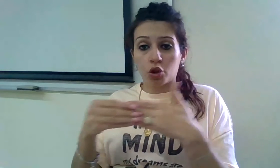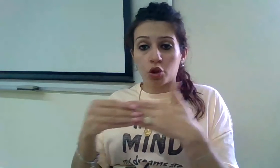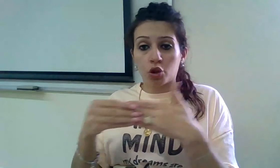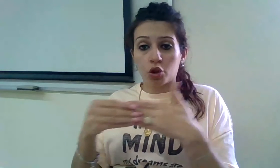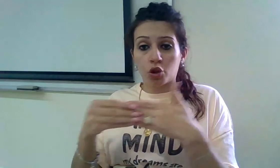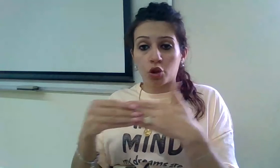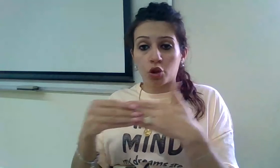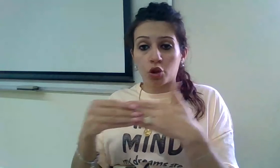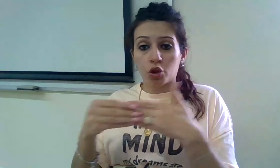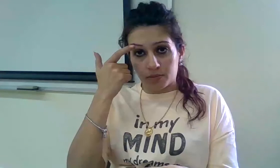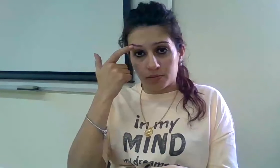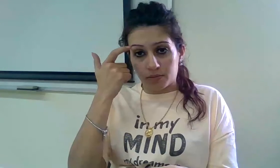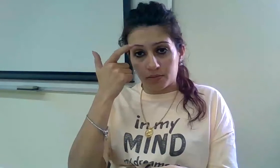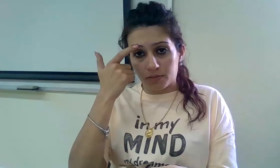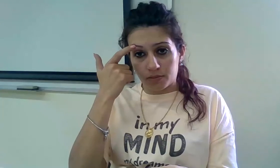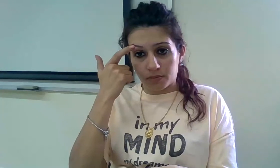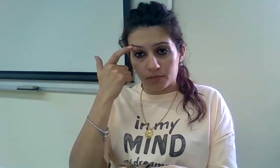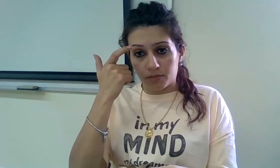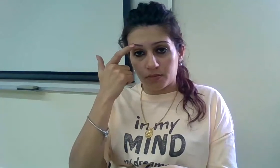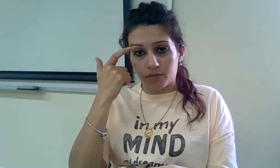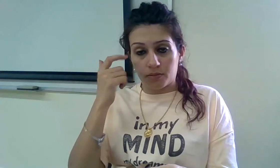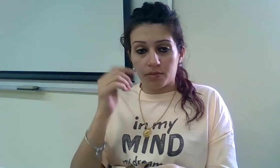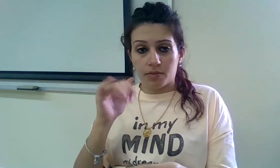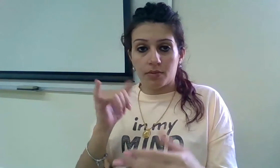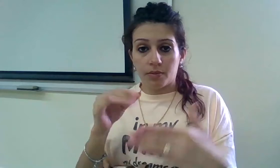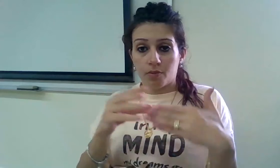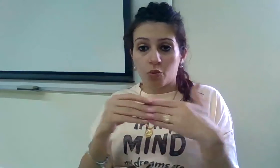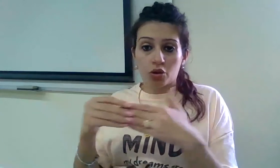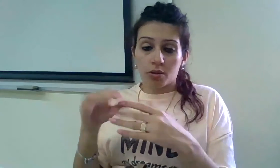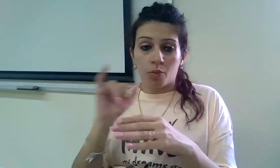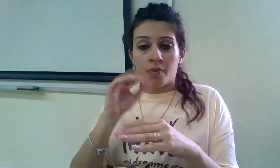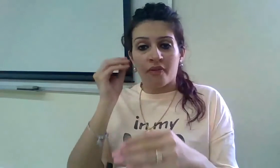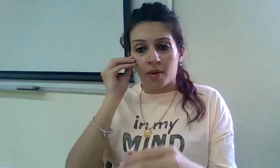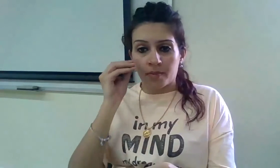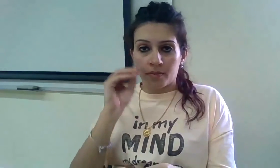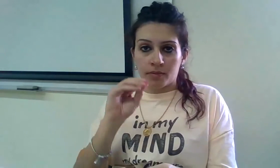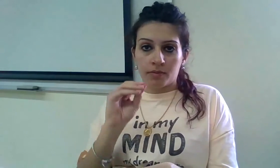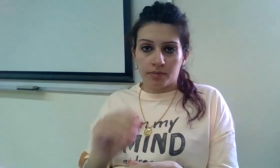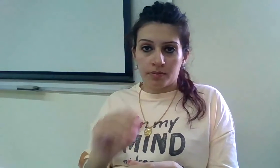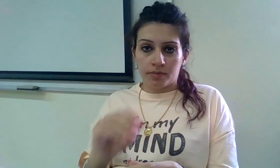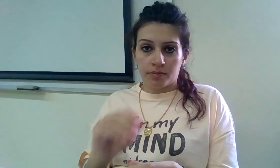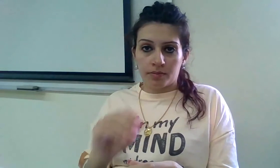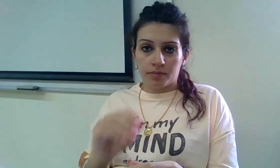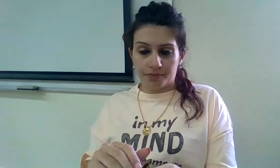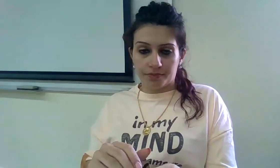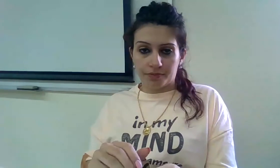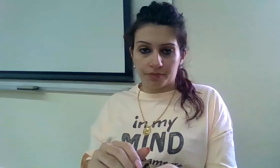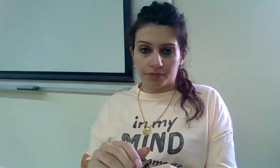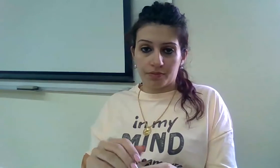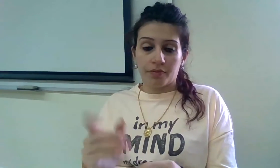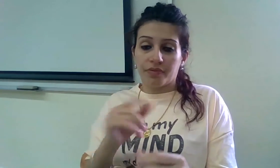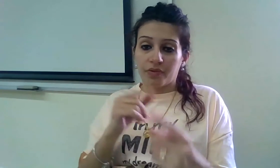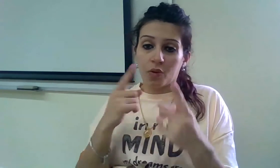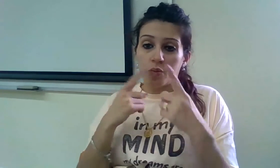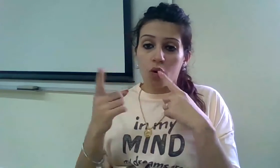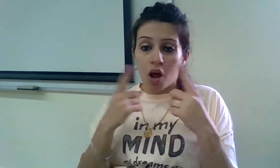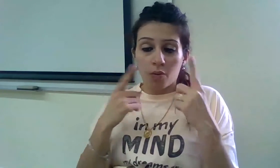Yeah, OK. - Yeah, if it's possible because I have a different approach to this question and I want to come back. to